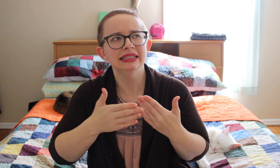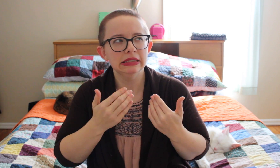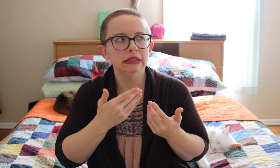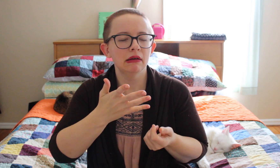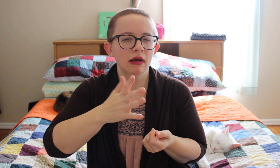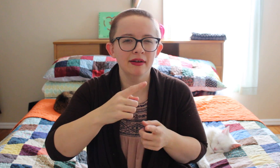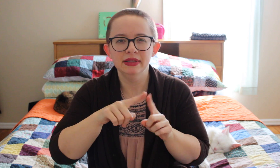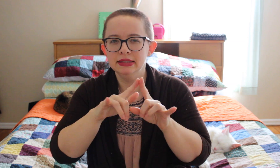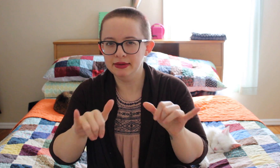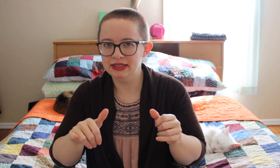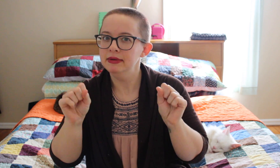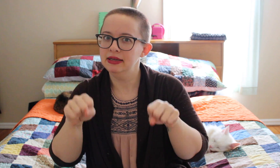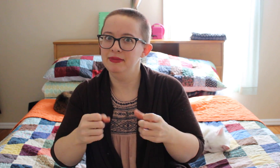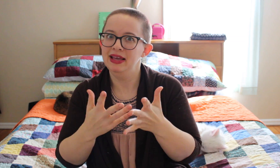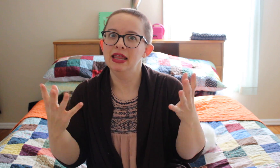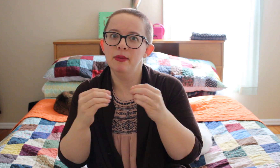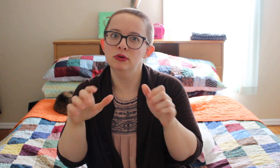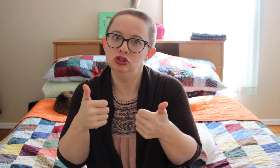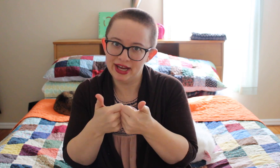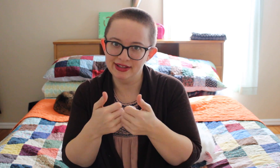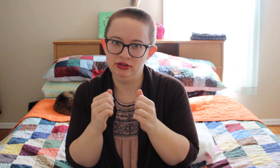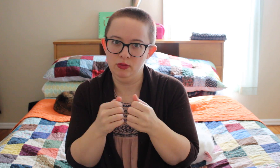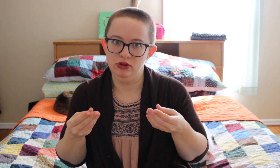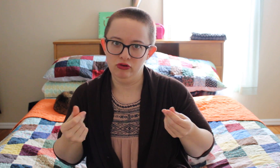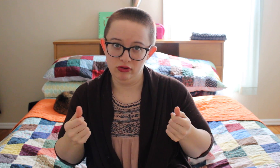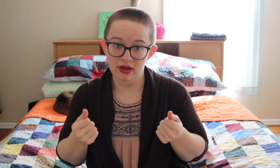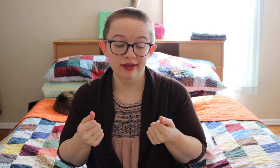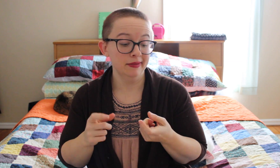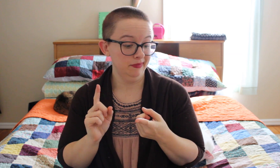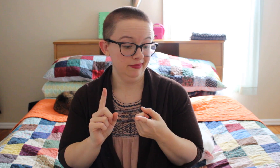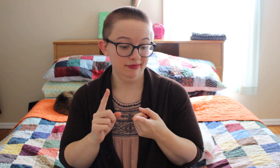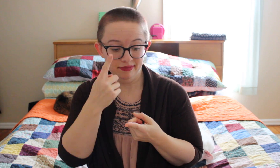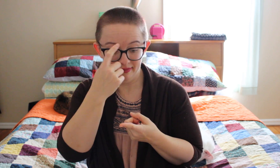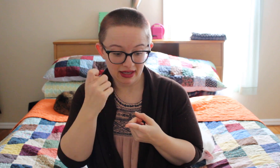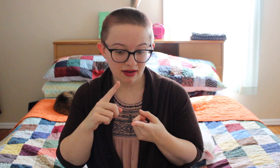With cloth diapers it is easy. Kind of at the same time it can be a big challenge with cloth diapering.